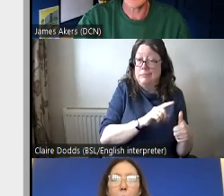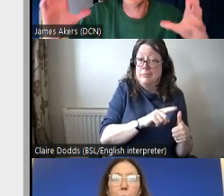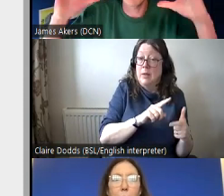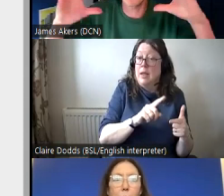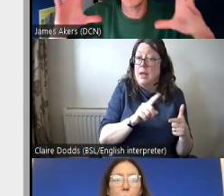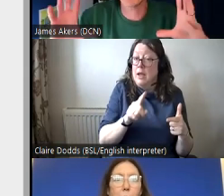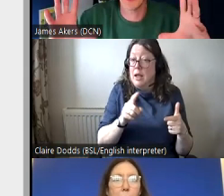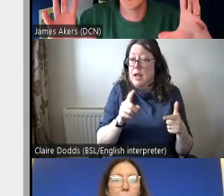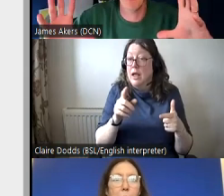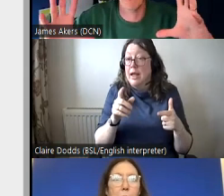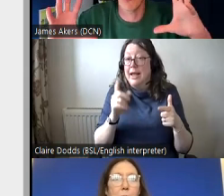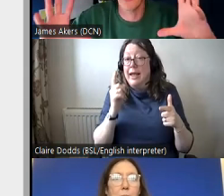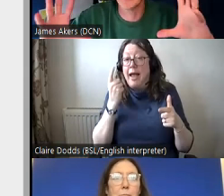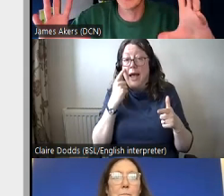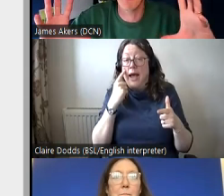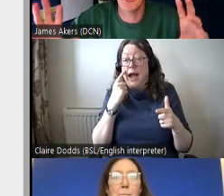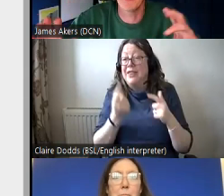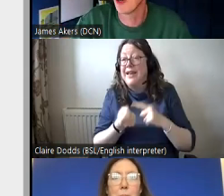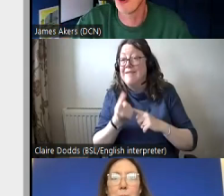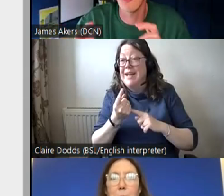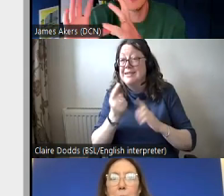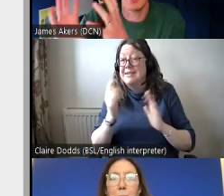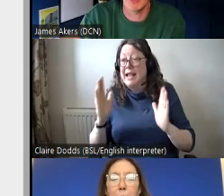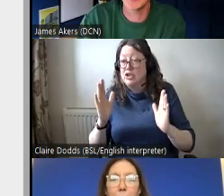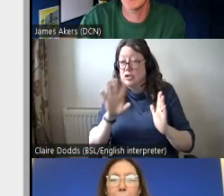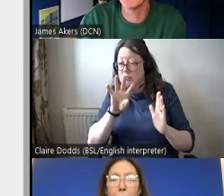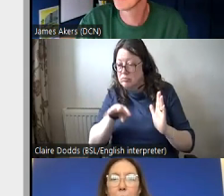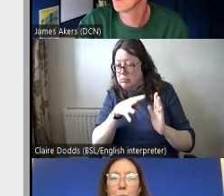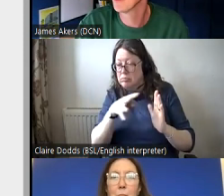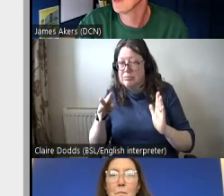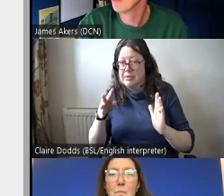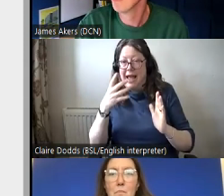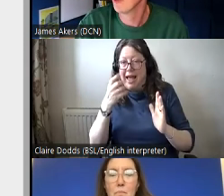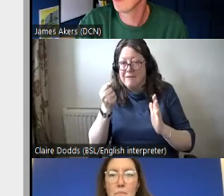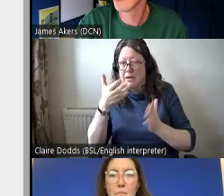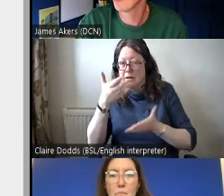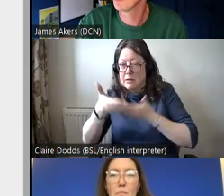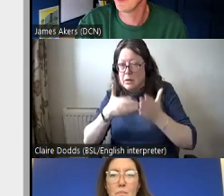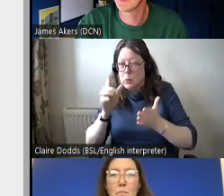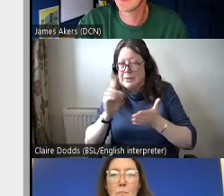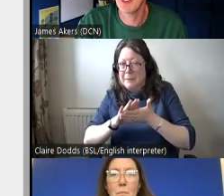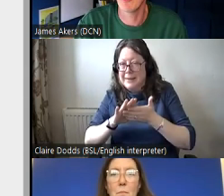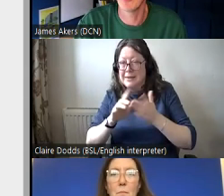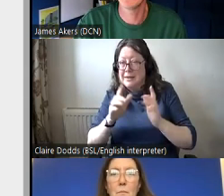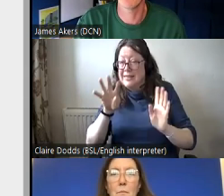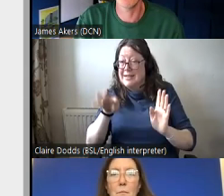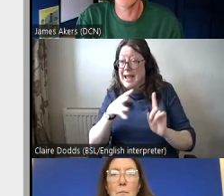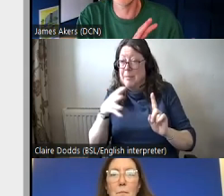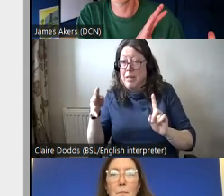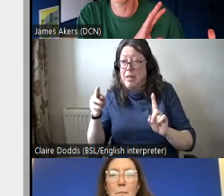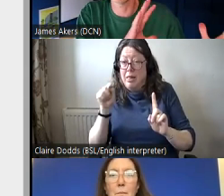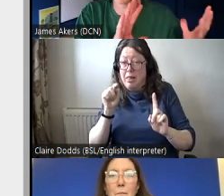I've got a big explanation about what these things mean. Hopefully that makes sense. What you'll see in this table is all the events